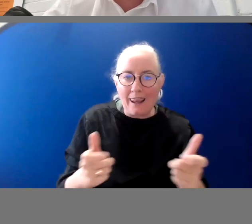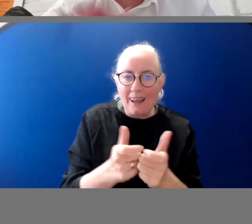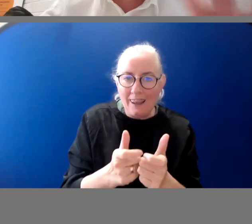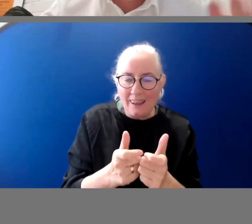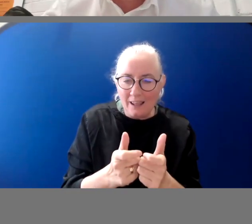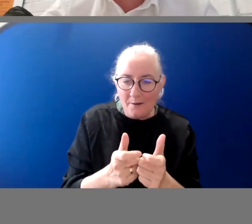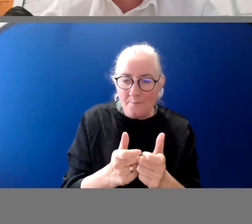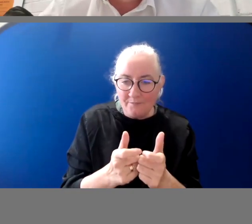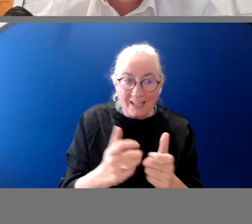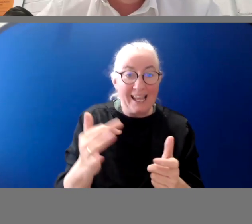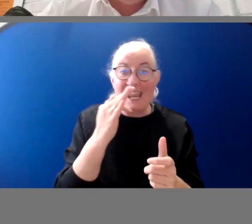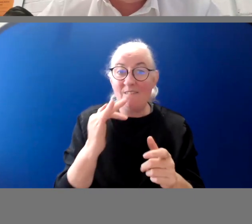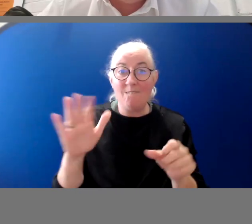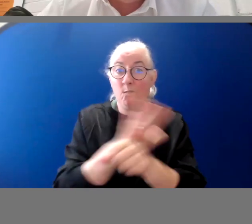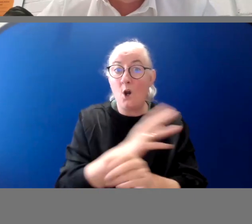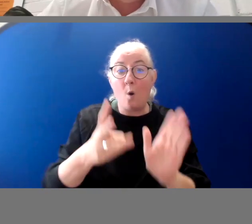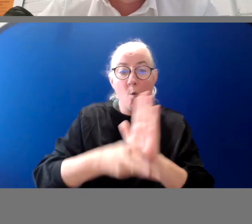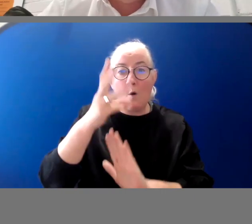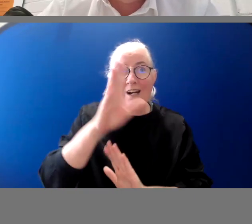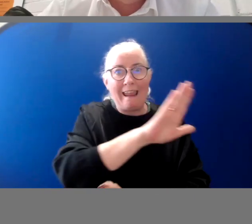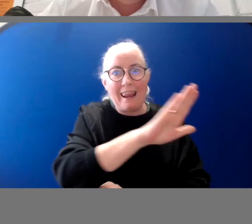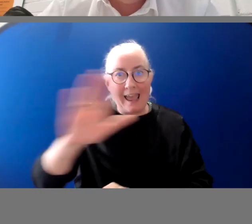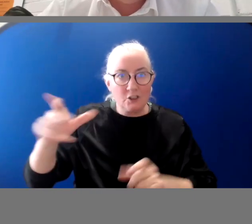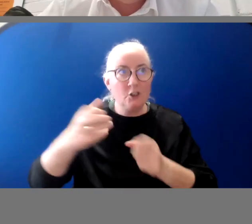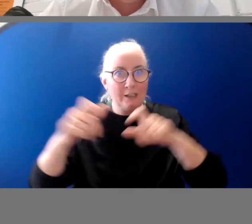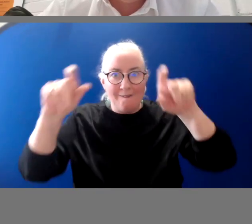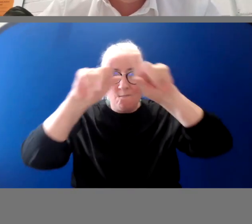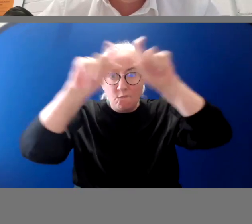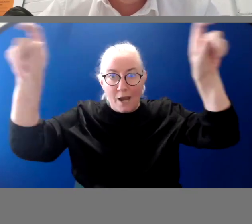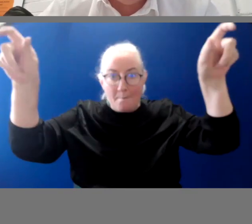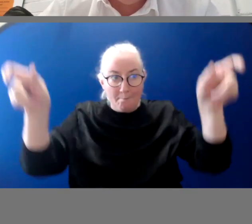entire wall of glass then you need to frame your glazed doors so you need differentiate the frame